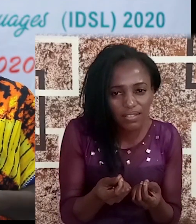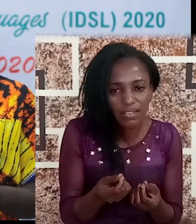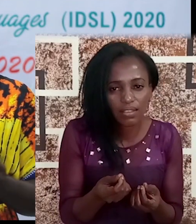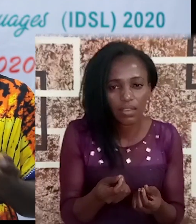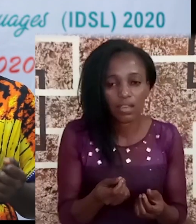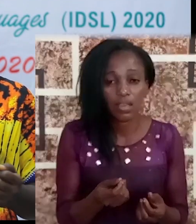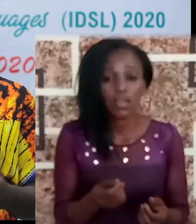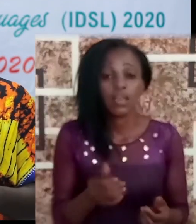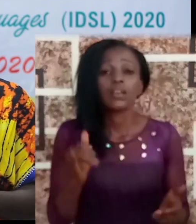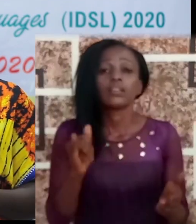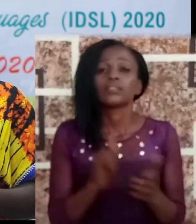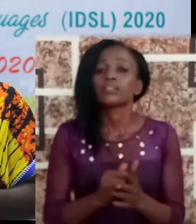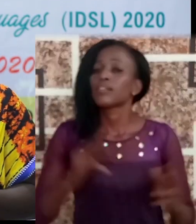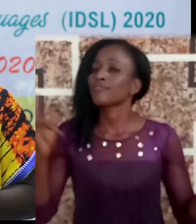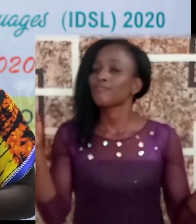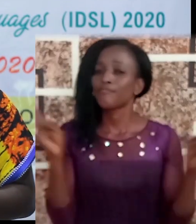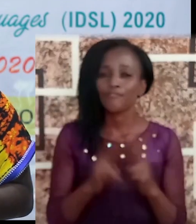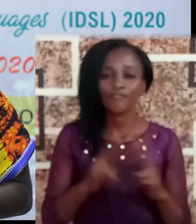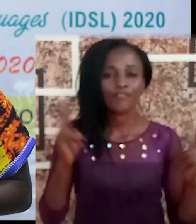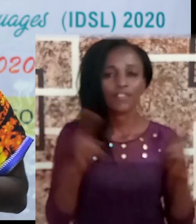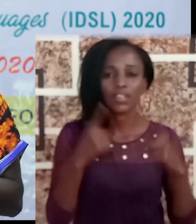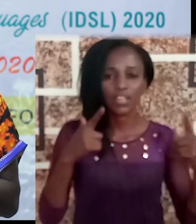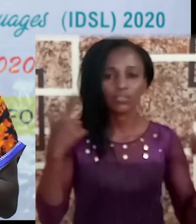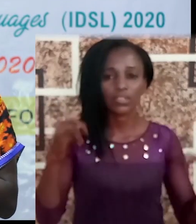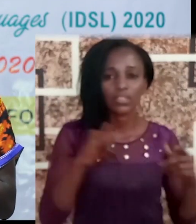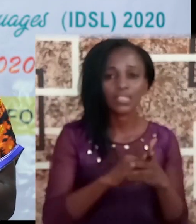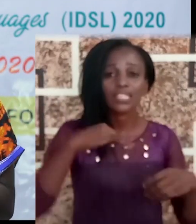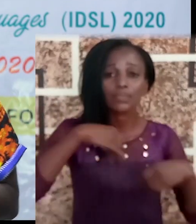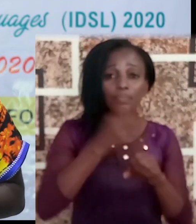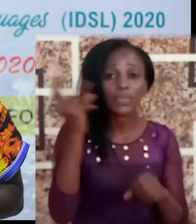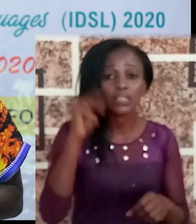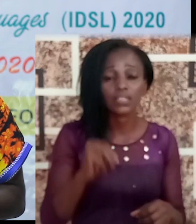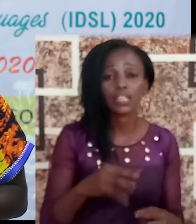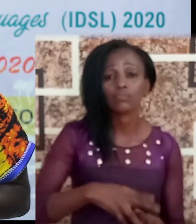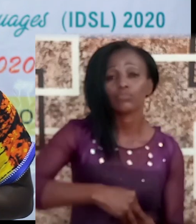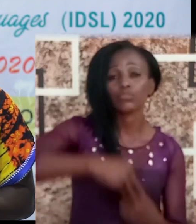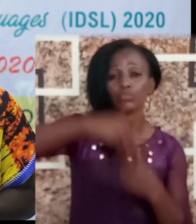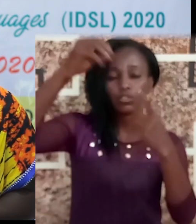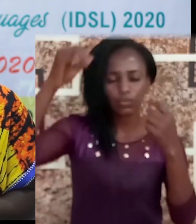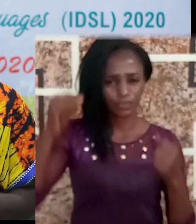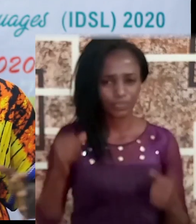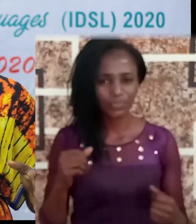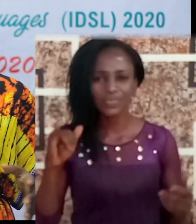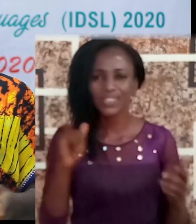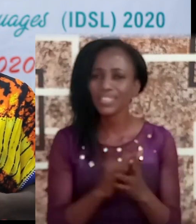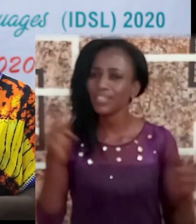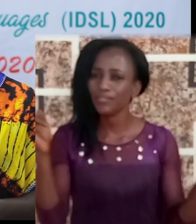At this point, they wish you could understand their language just about a bit of it • That very language that makes them unique